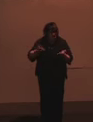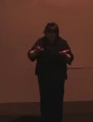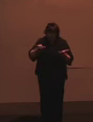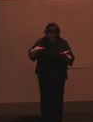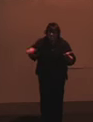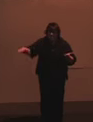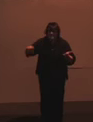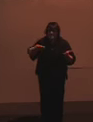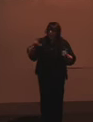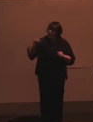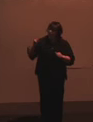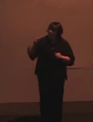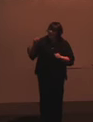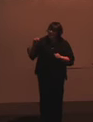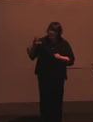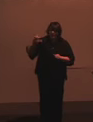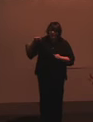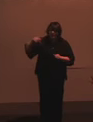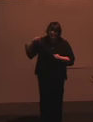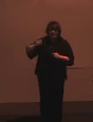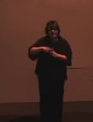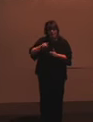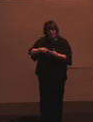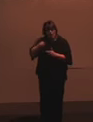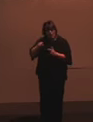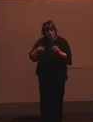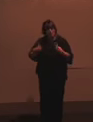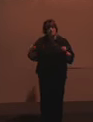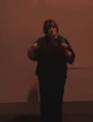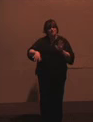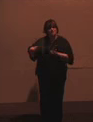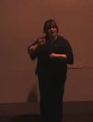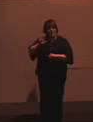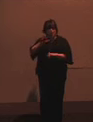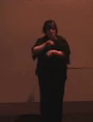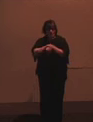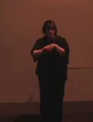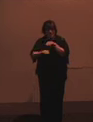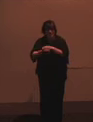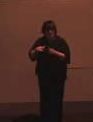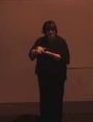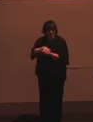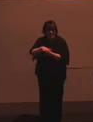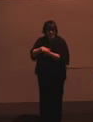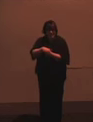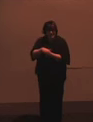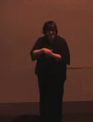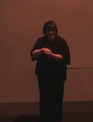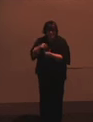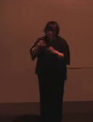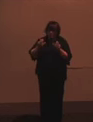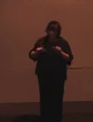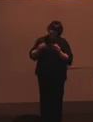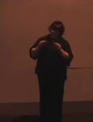And then you will find your comfortable space, or you will find some place to put these kind of things in it,